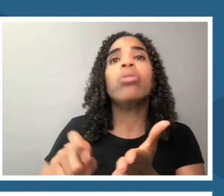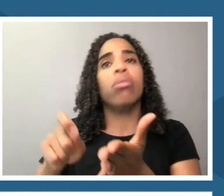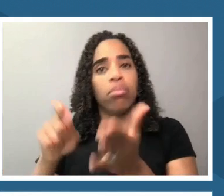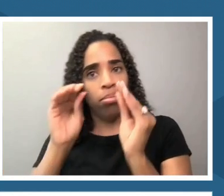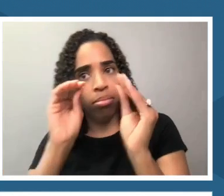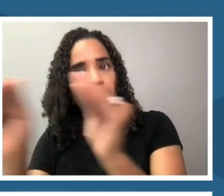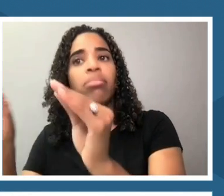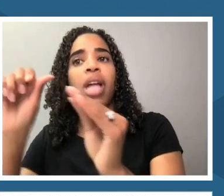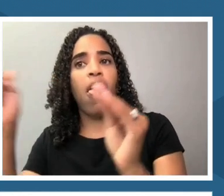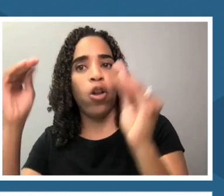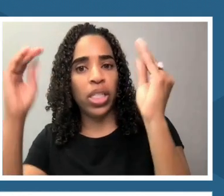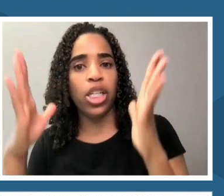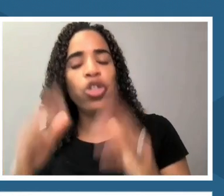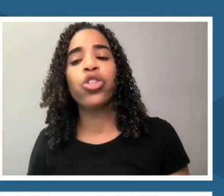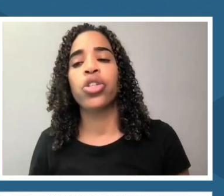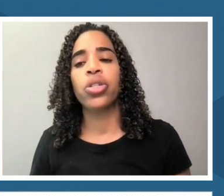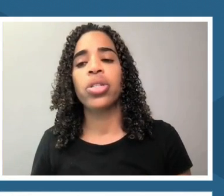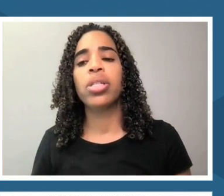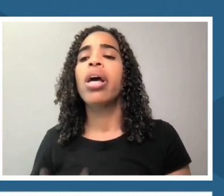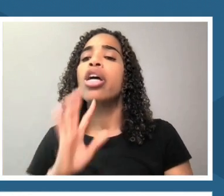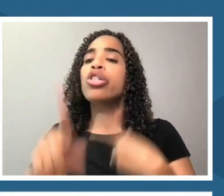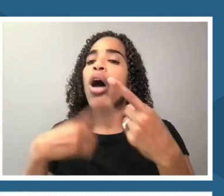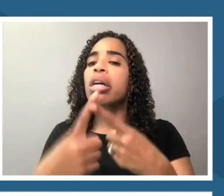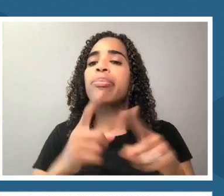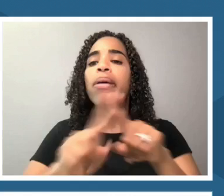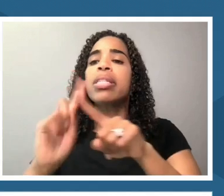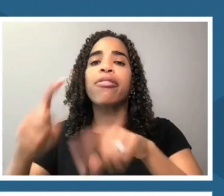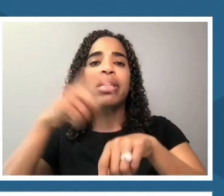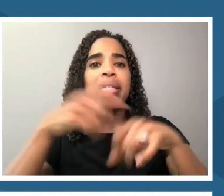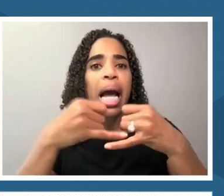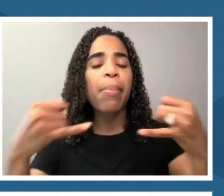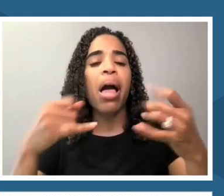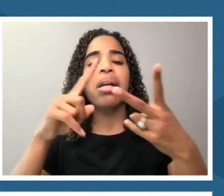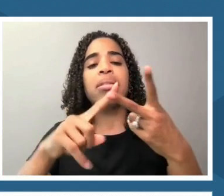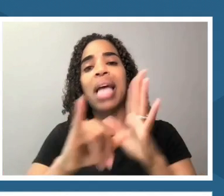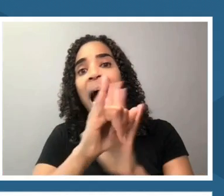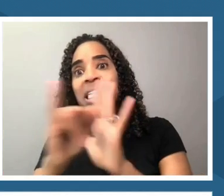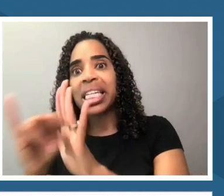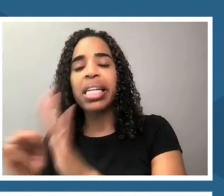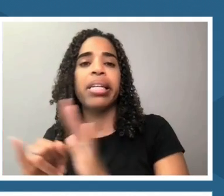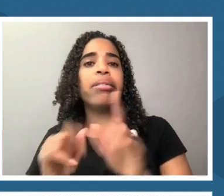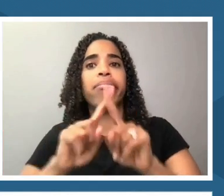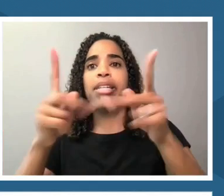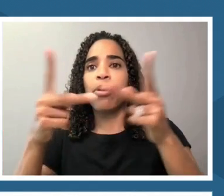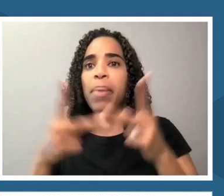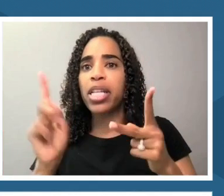multiple timelines geographies and identities